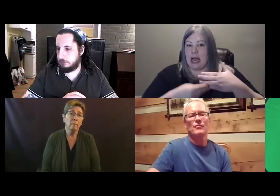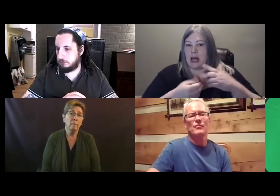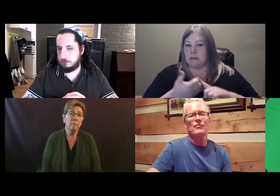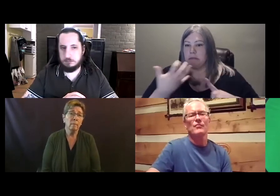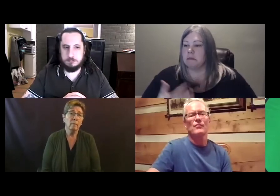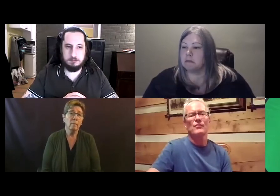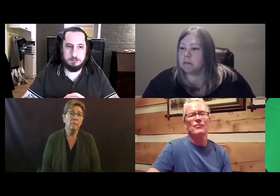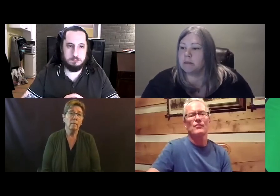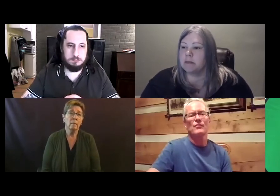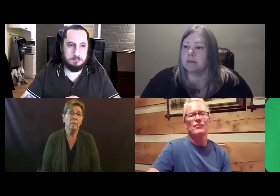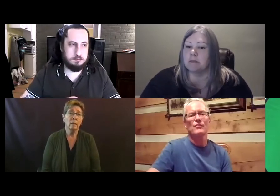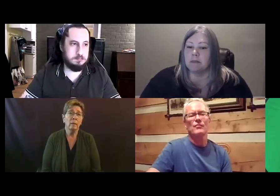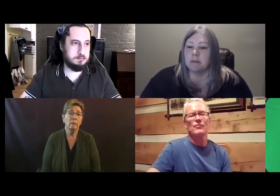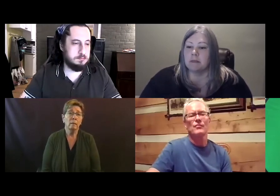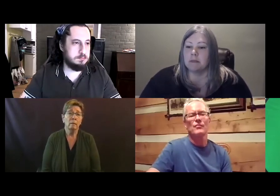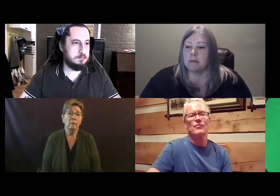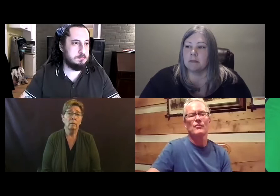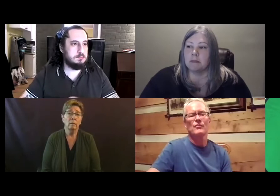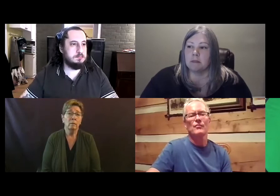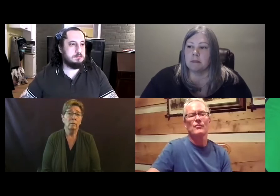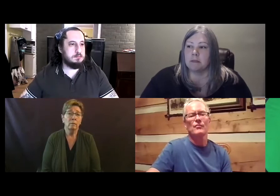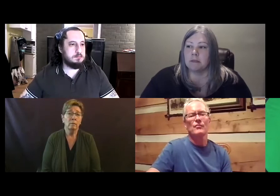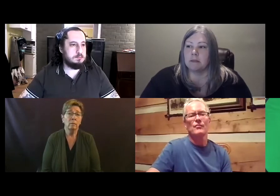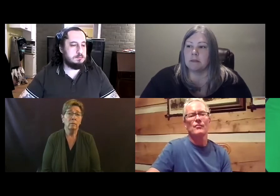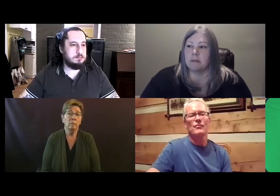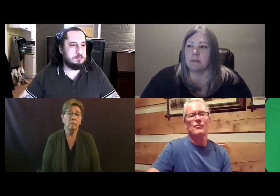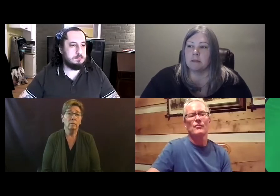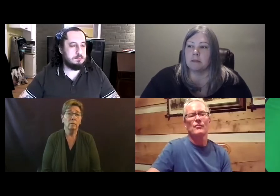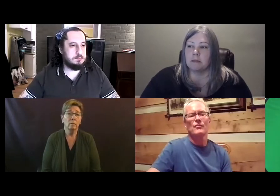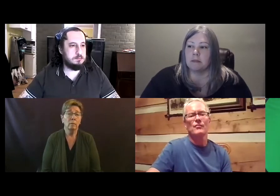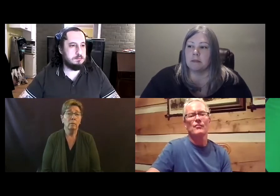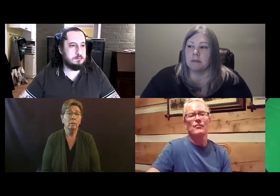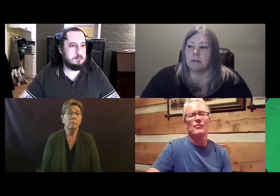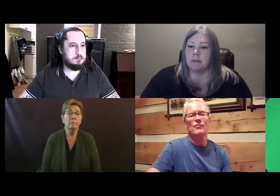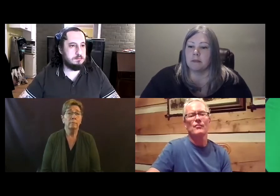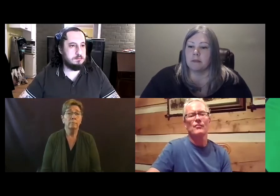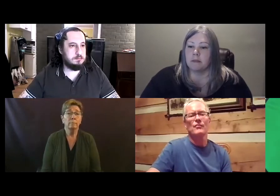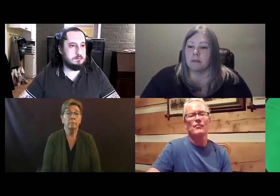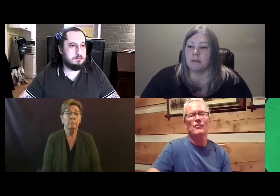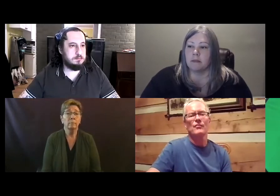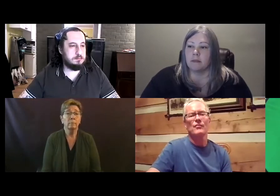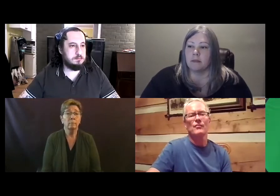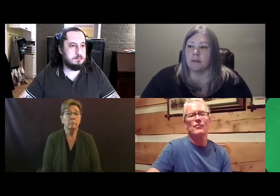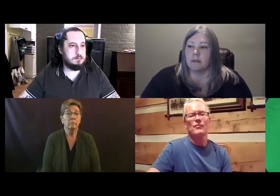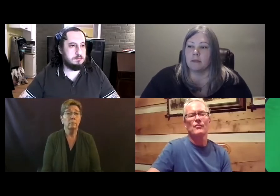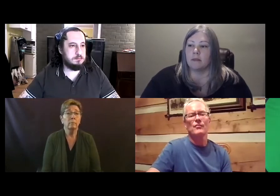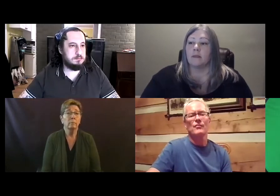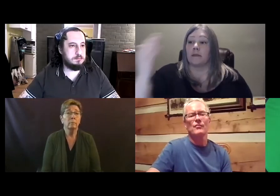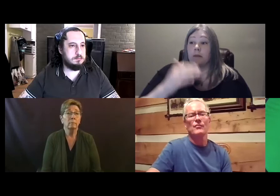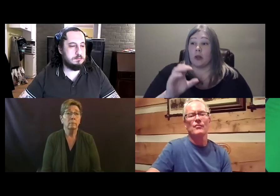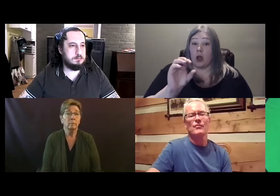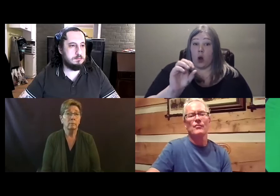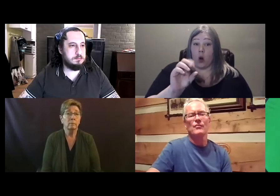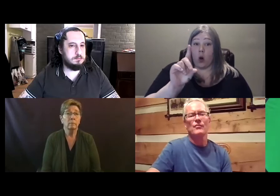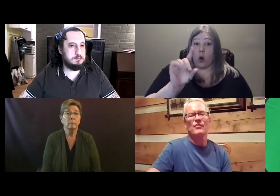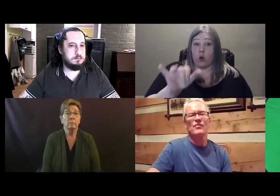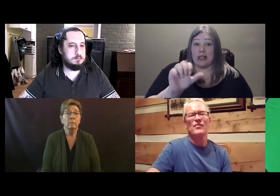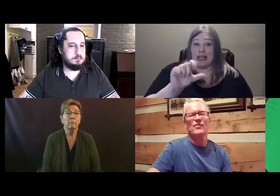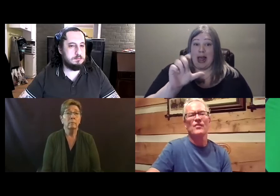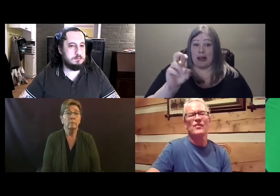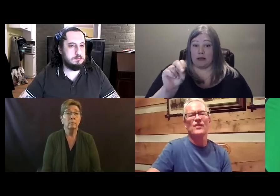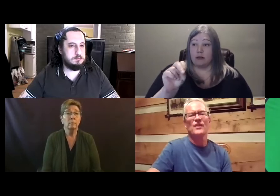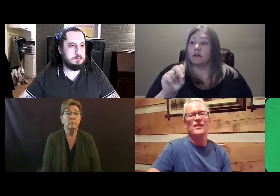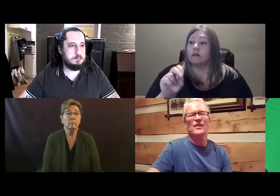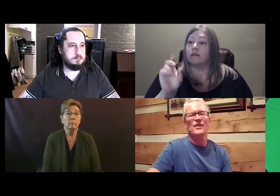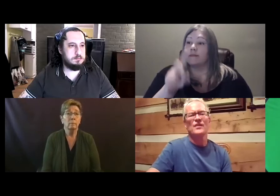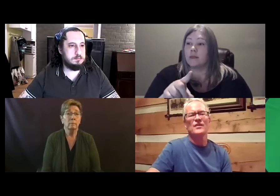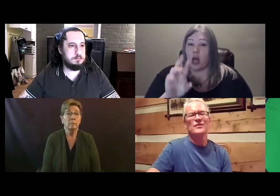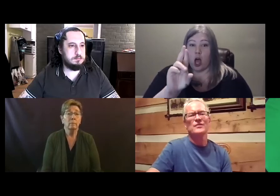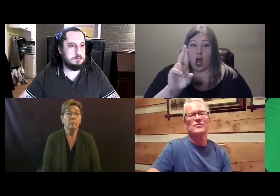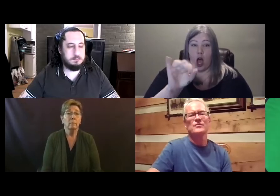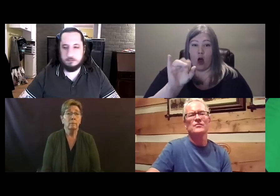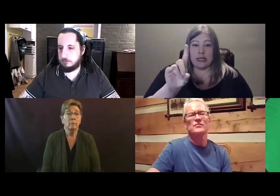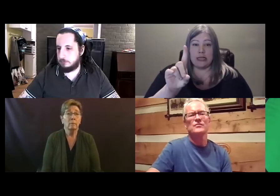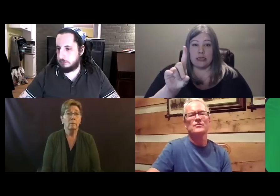Katie: Maybe Treean can expand on what they mean.